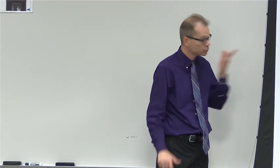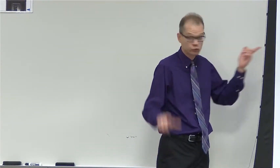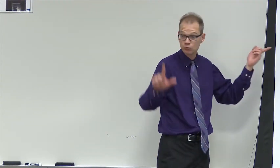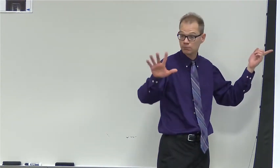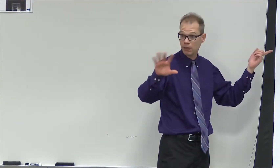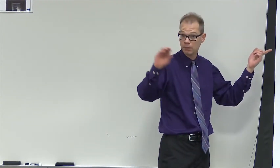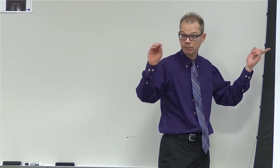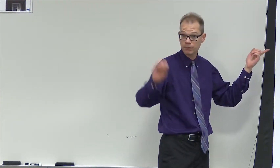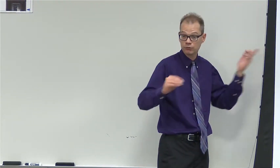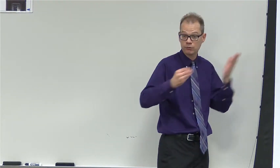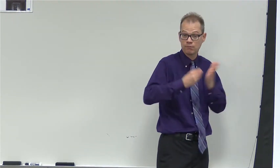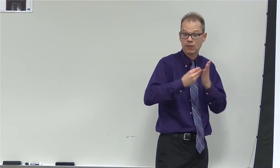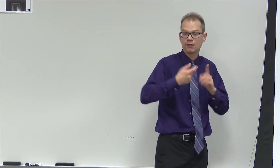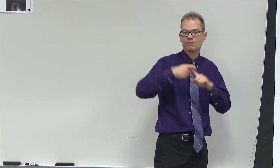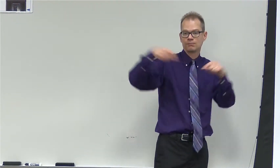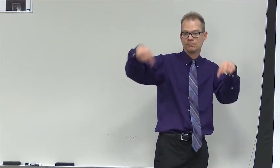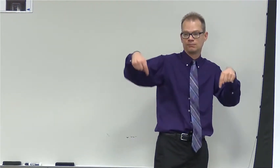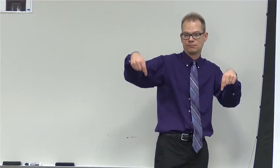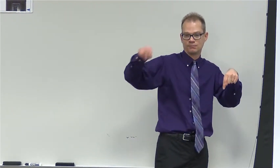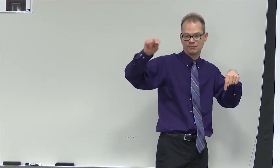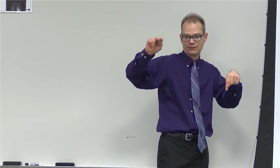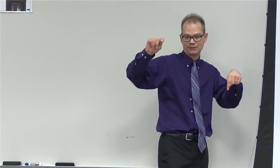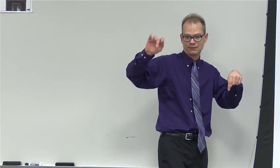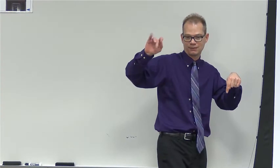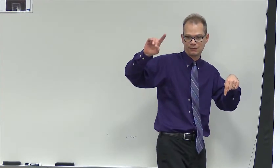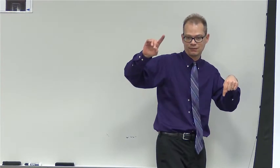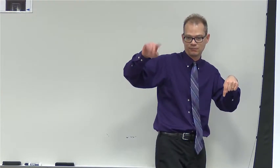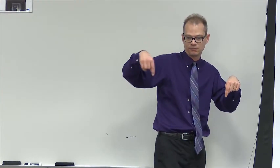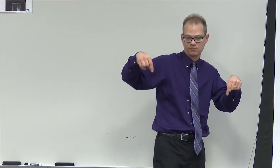and then 25% of my funding is from here, NTID,